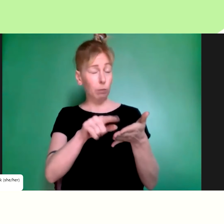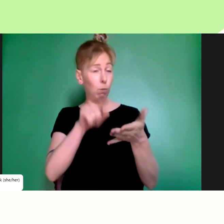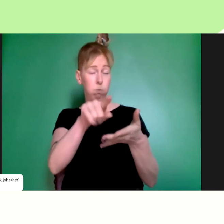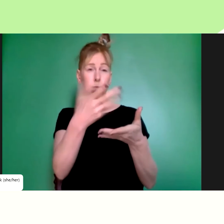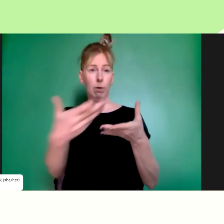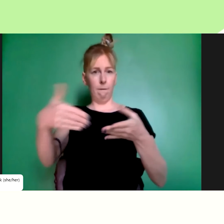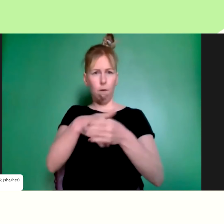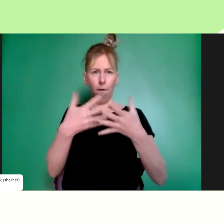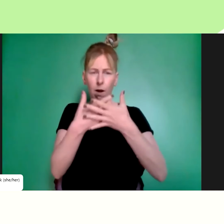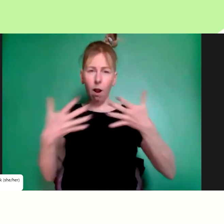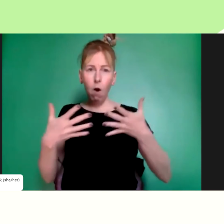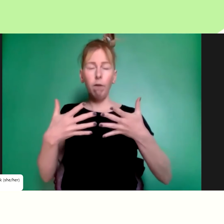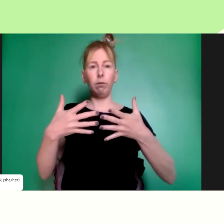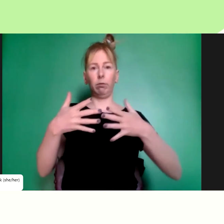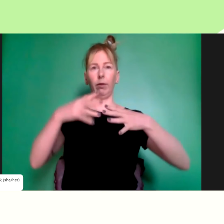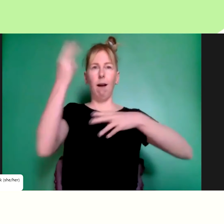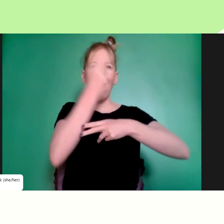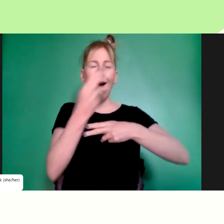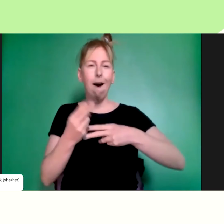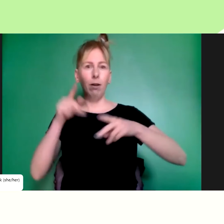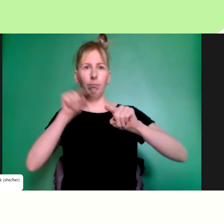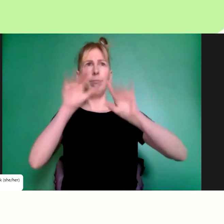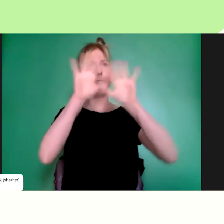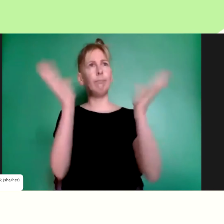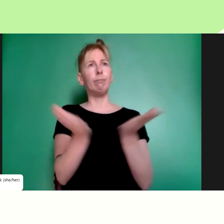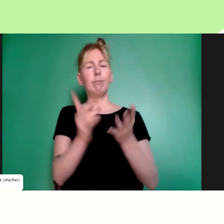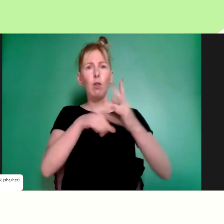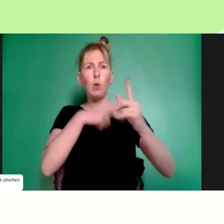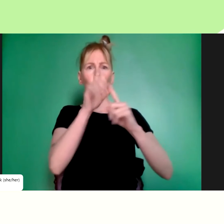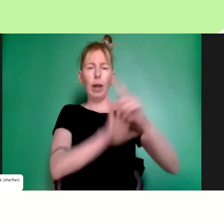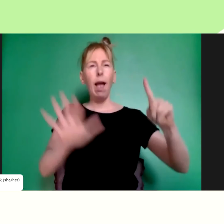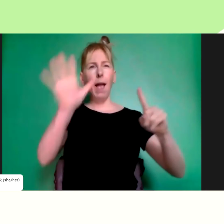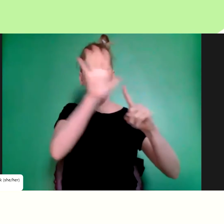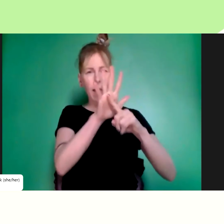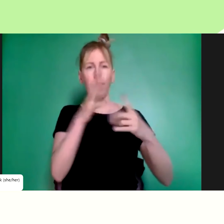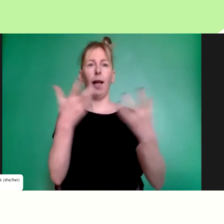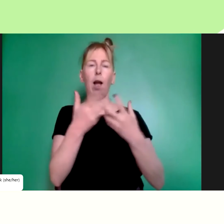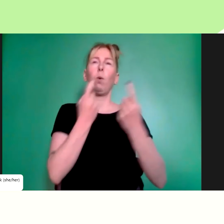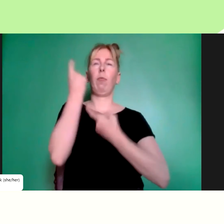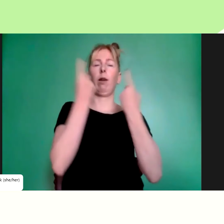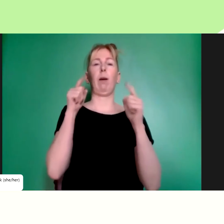From 2012 – 2023 he was the producer and presenter of Studio Visit,